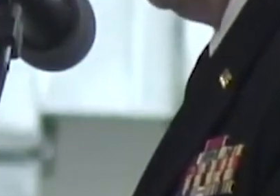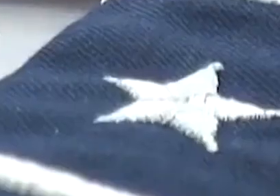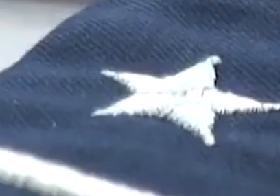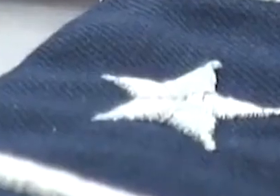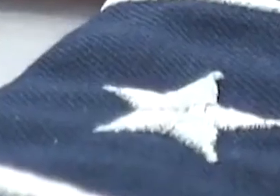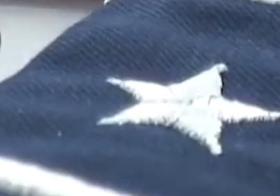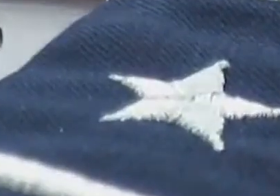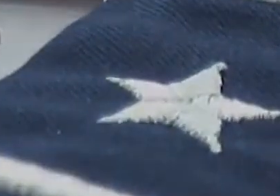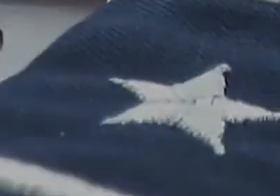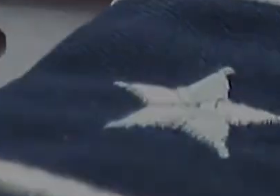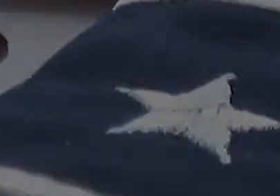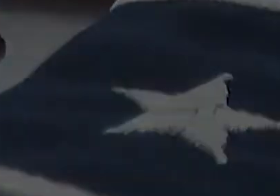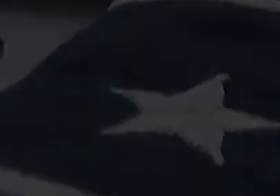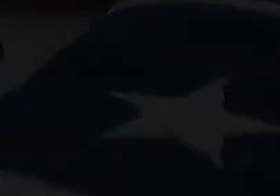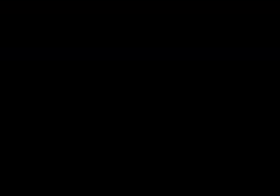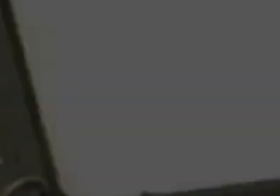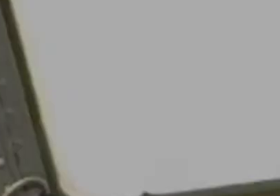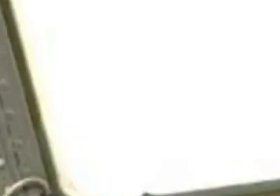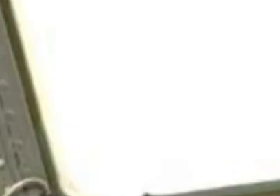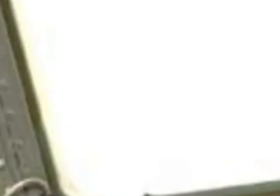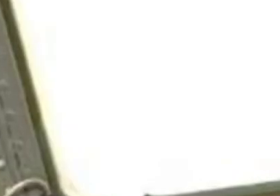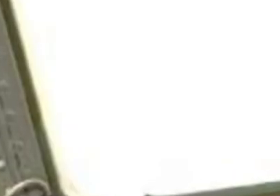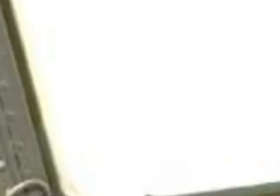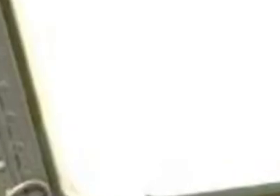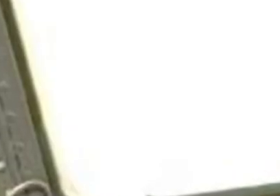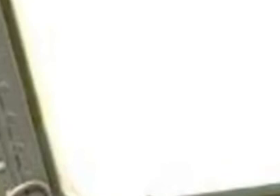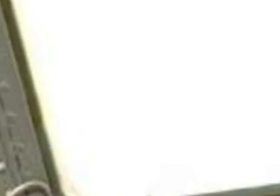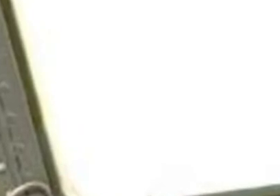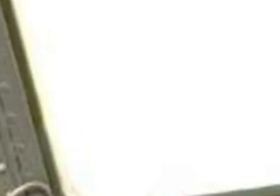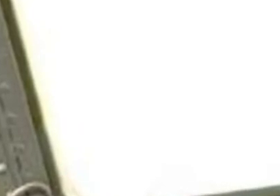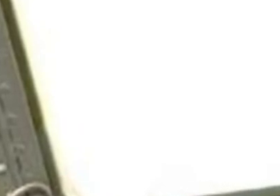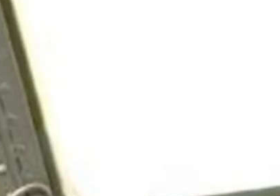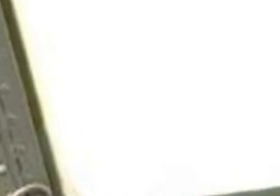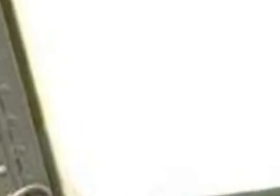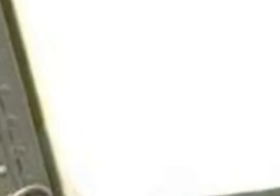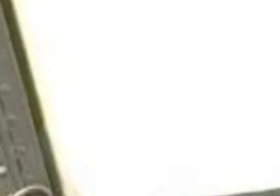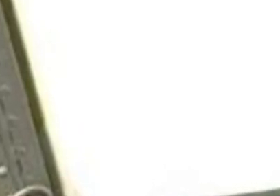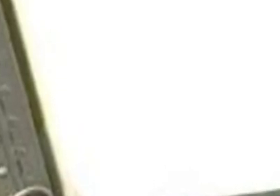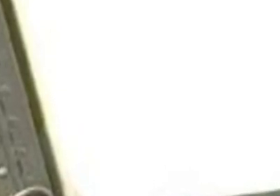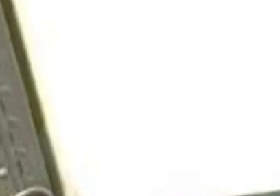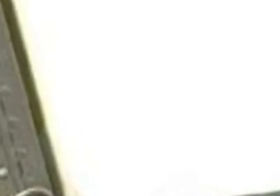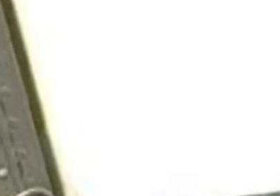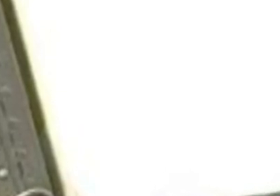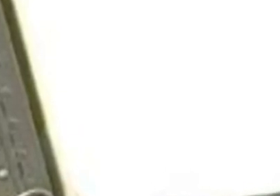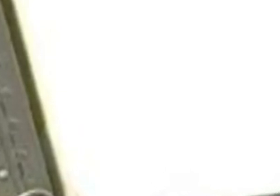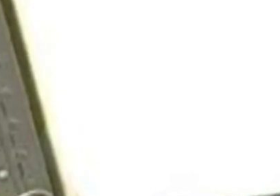of brigadier general. There's many of you out there who started with me in the early 70s, into